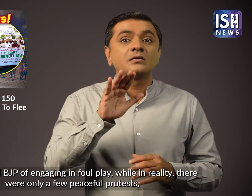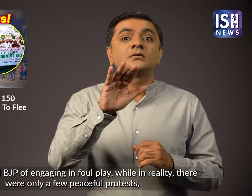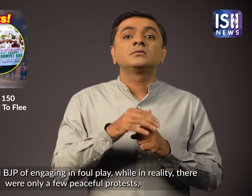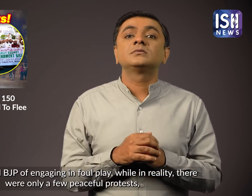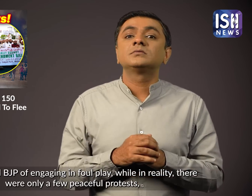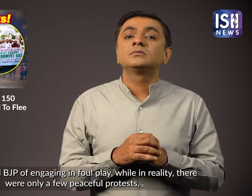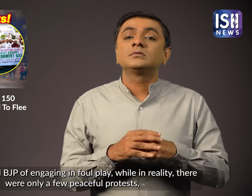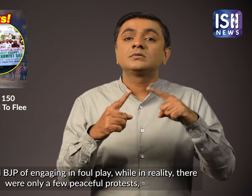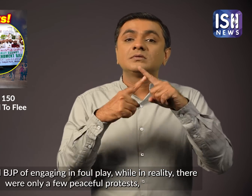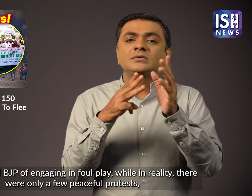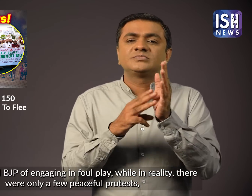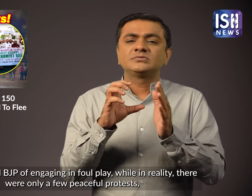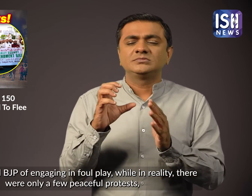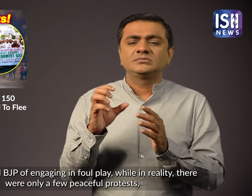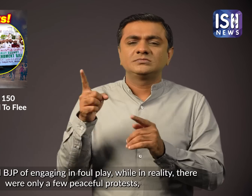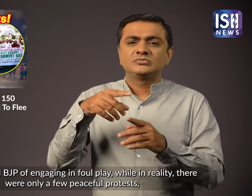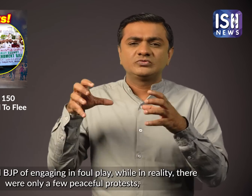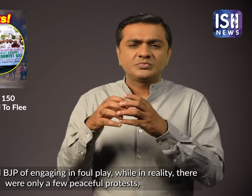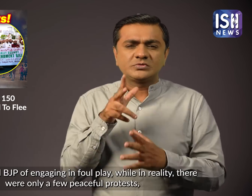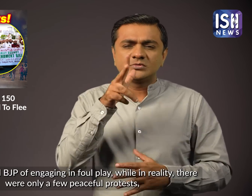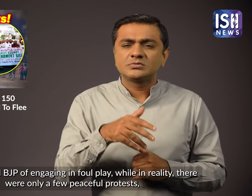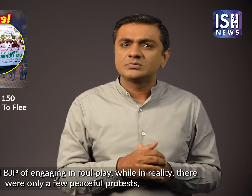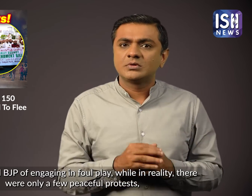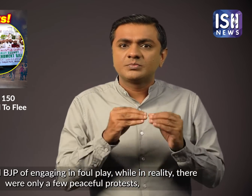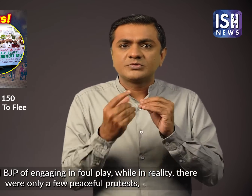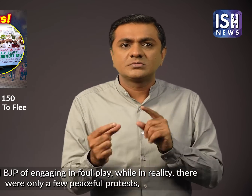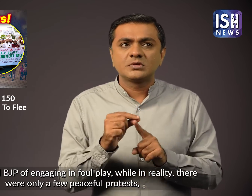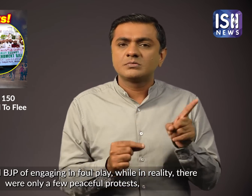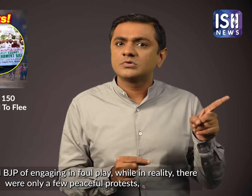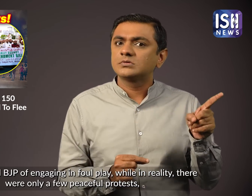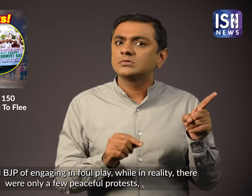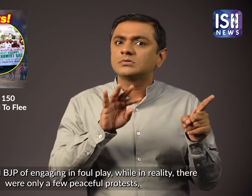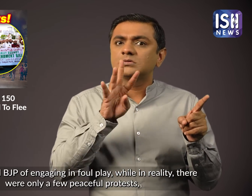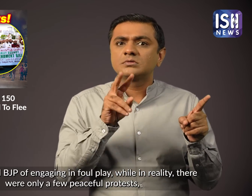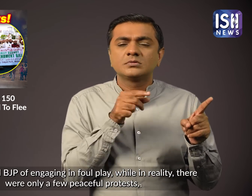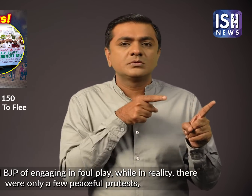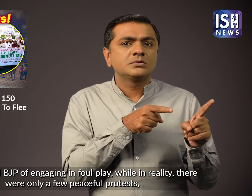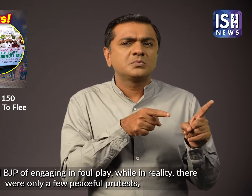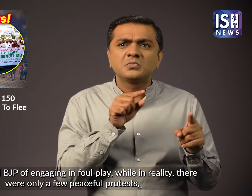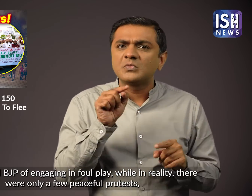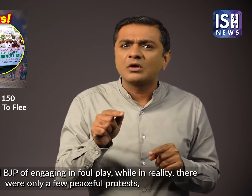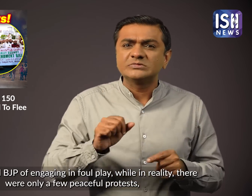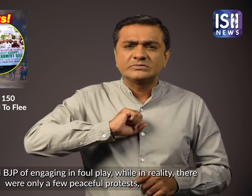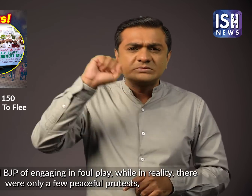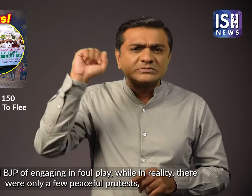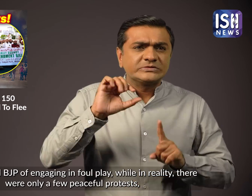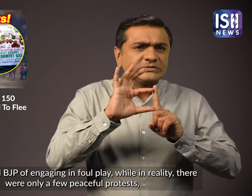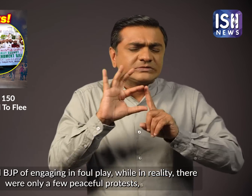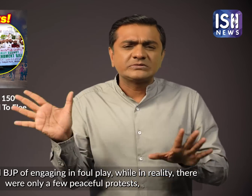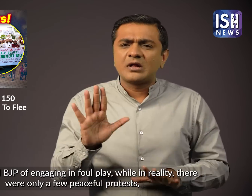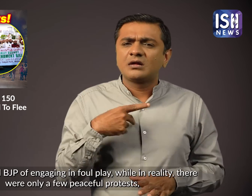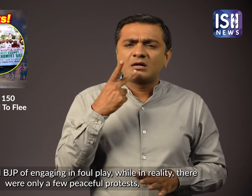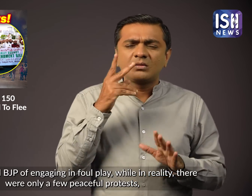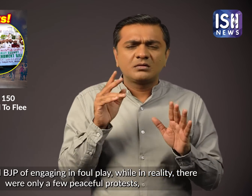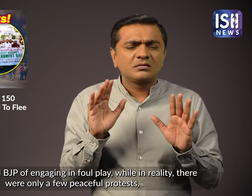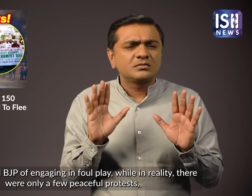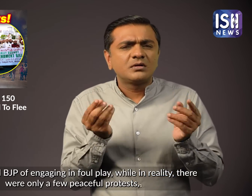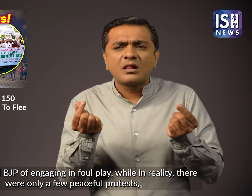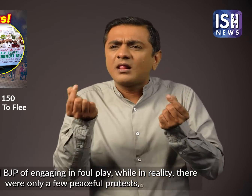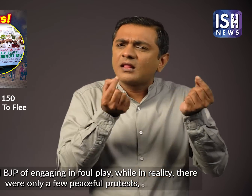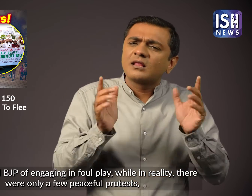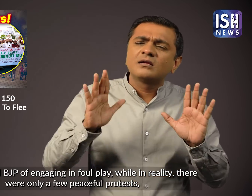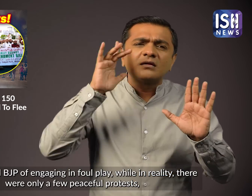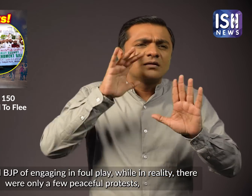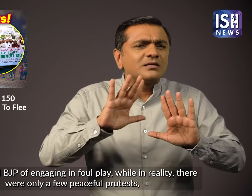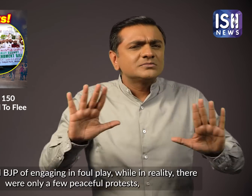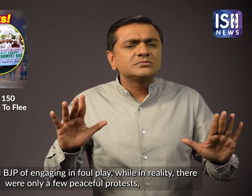TMC accused BJP of engaging in foul play, while in reality, there were only a few peaceful protests,